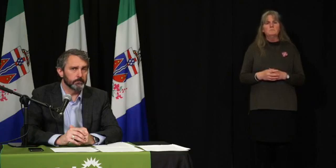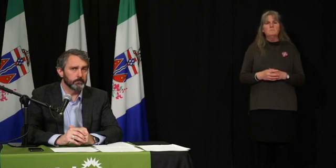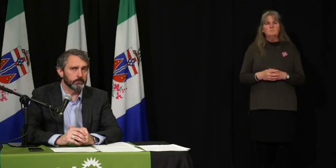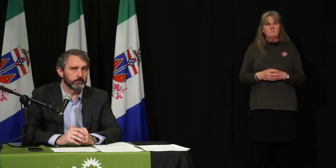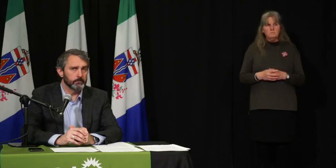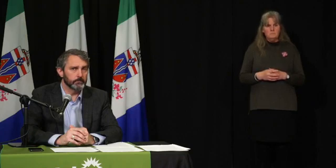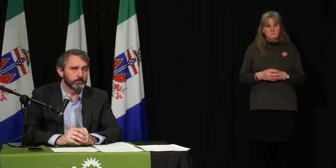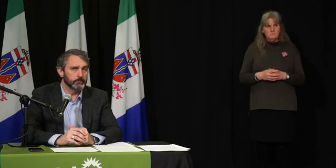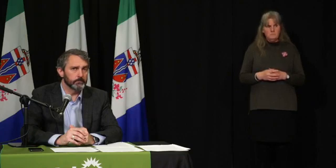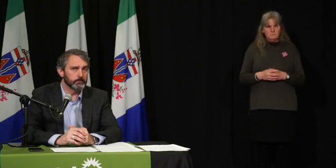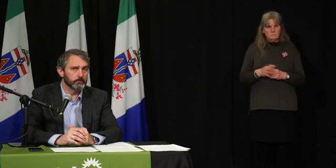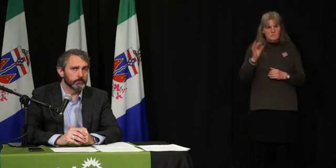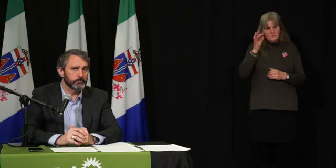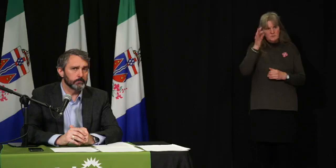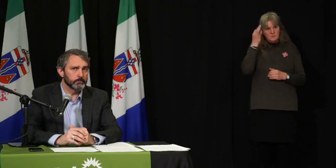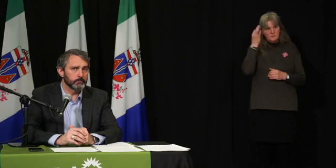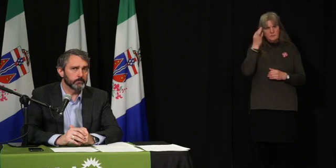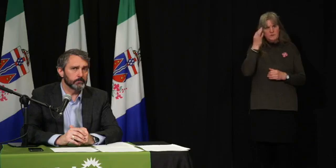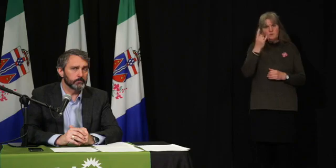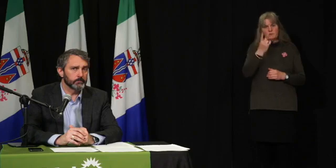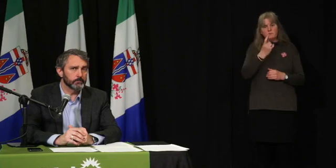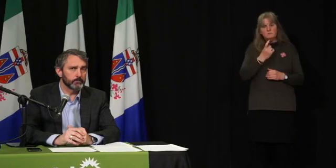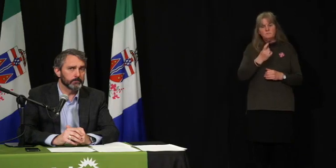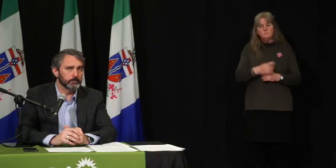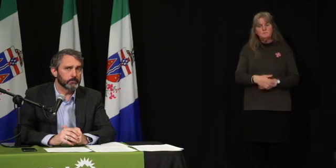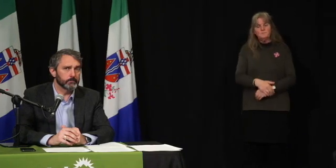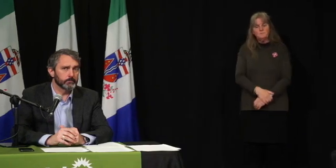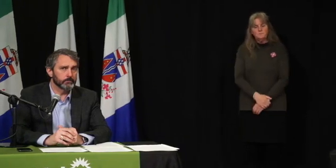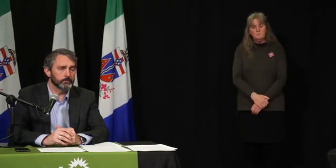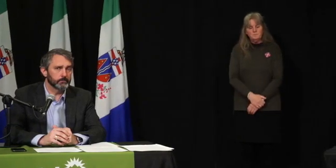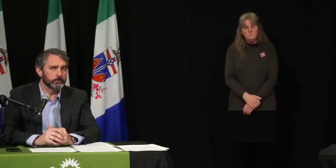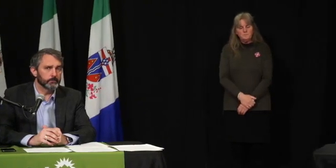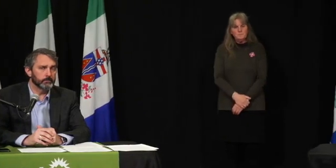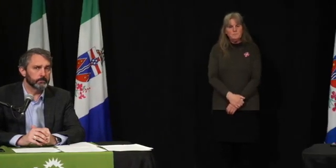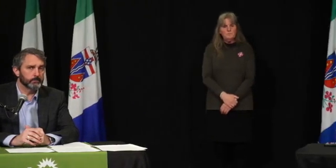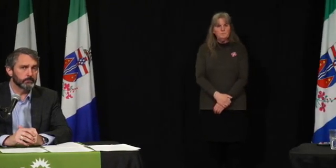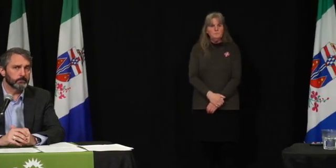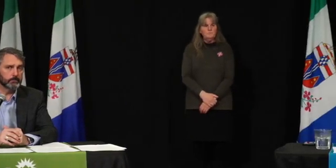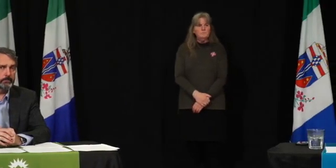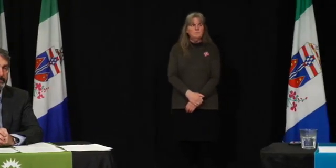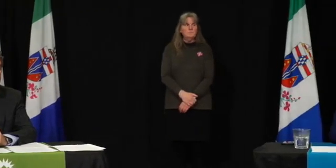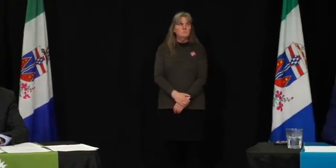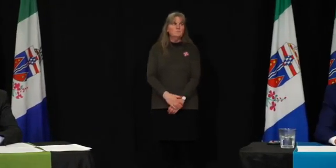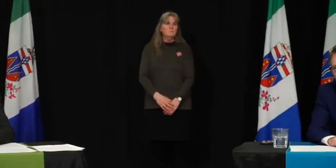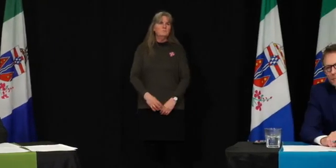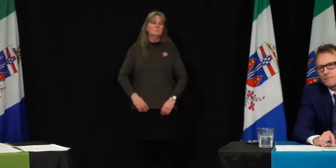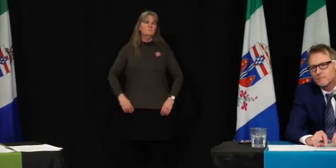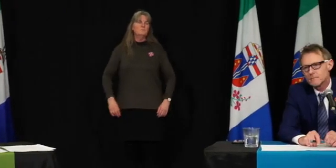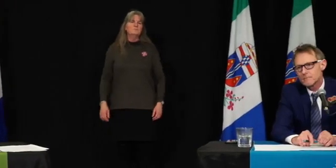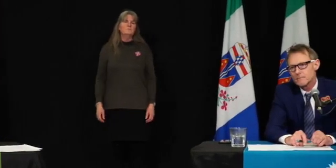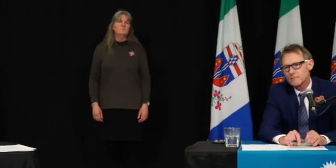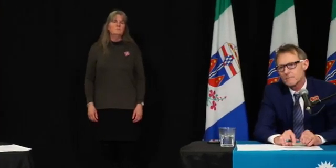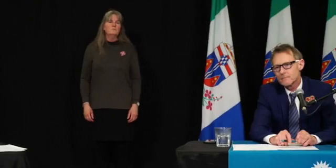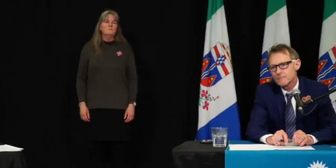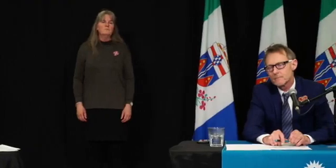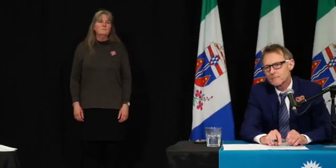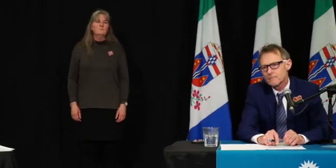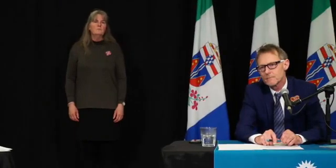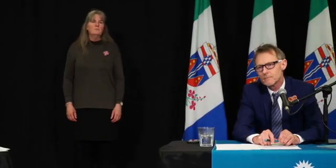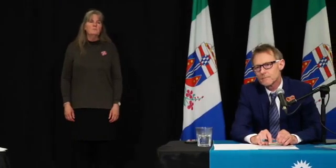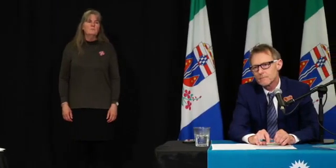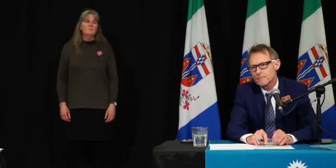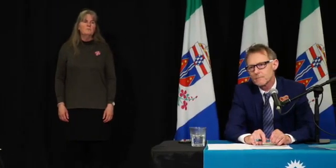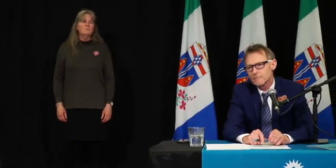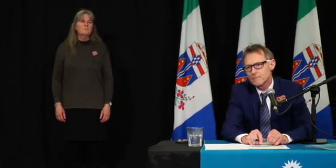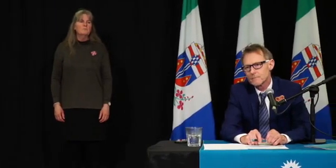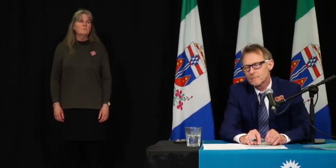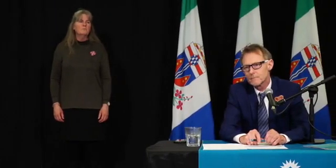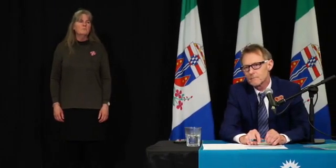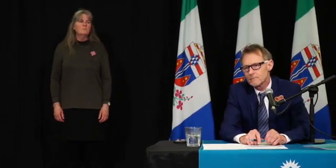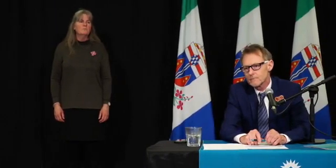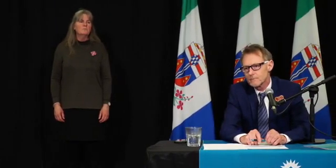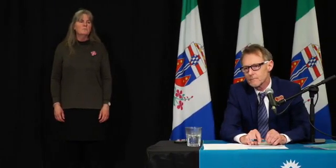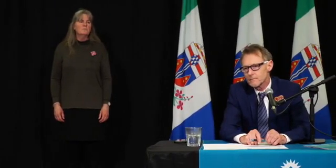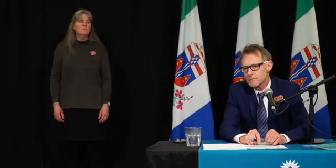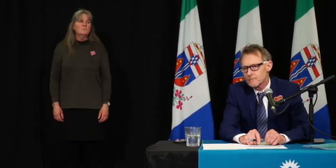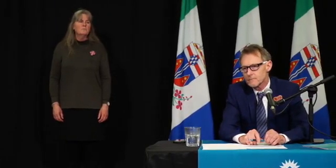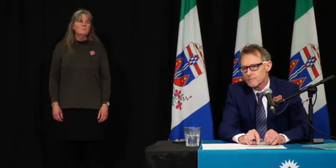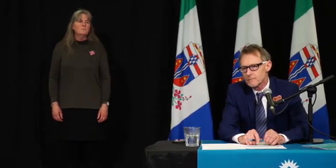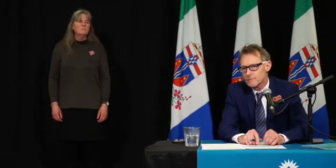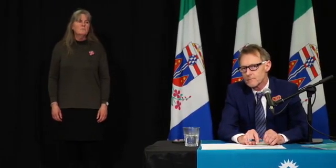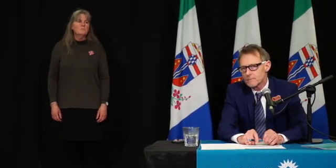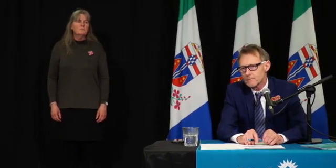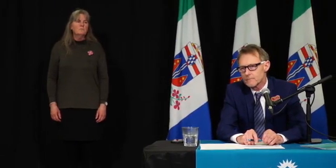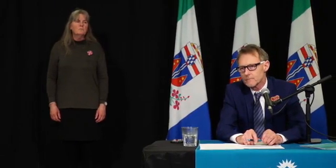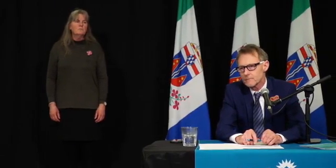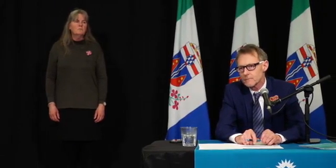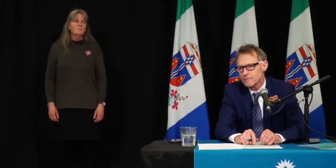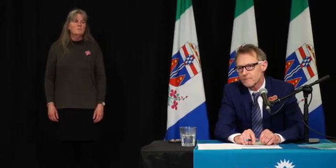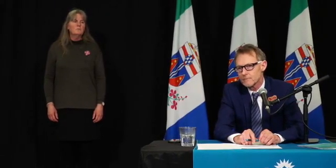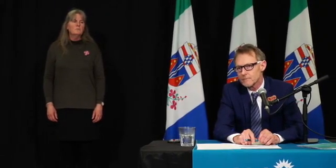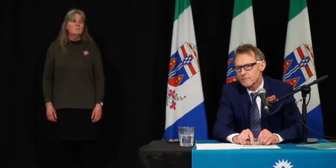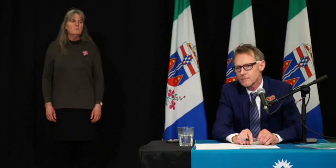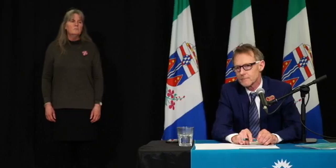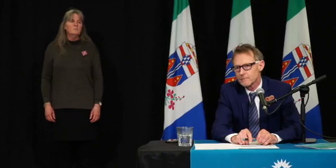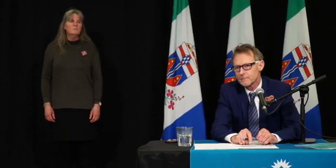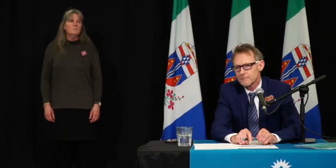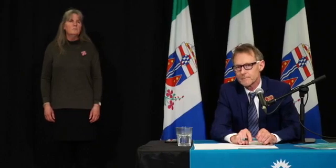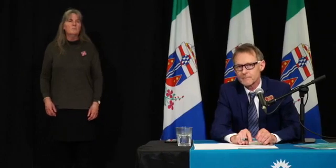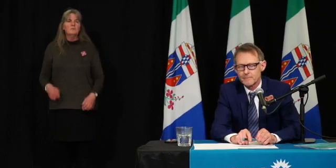[ Speaking French ]